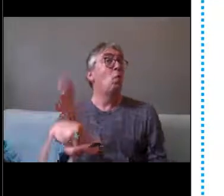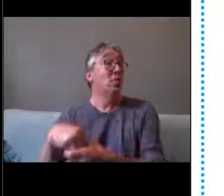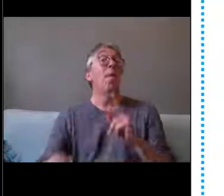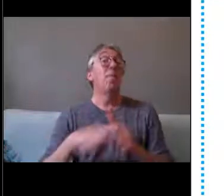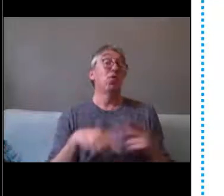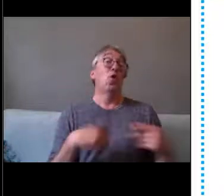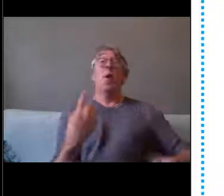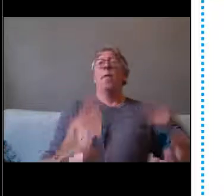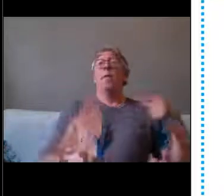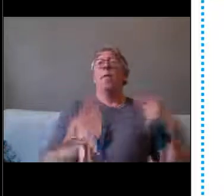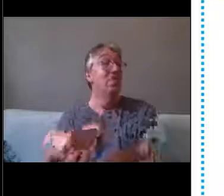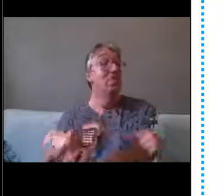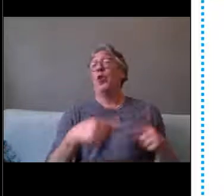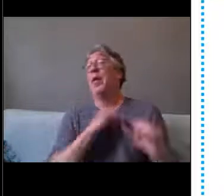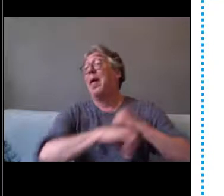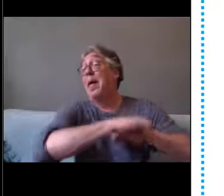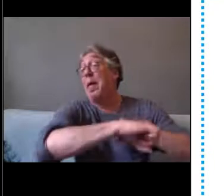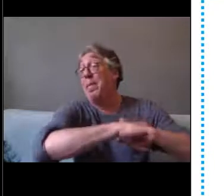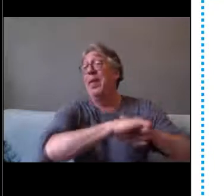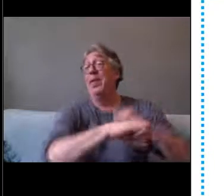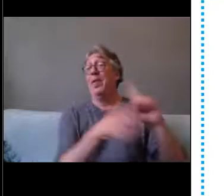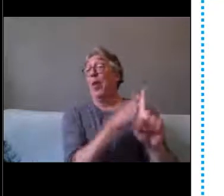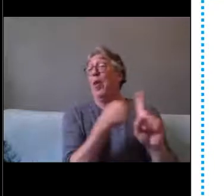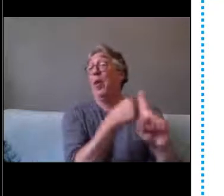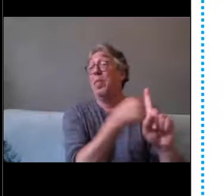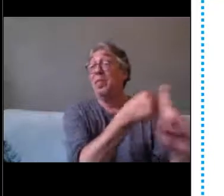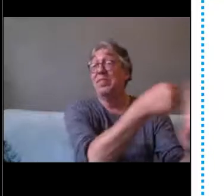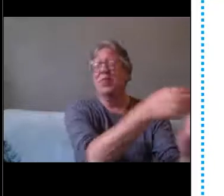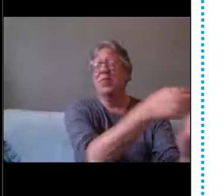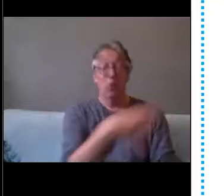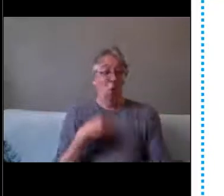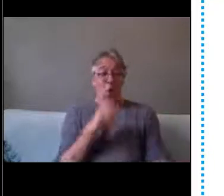We are a member of various committees and expert groups.